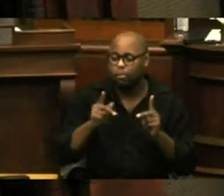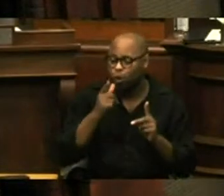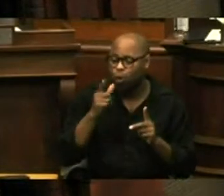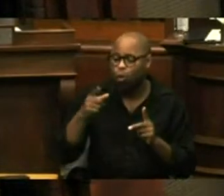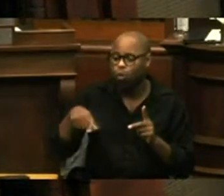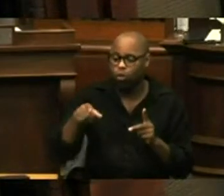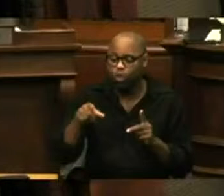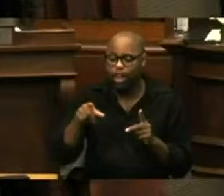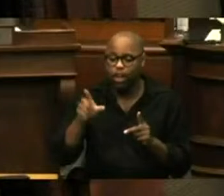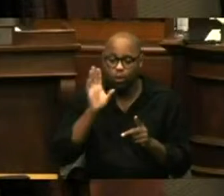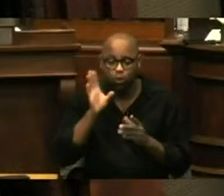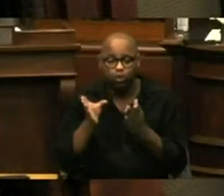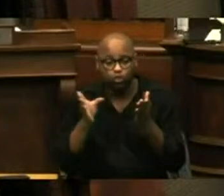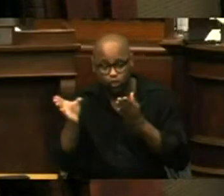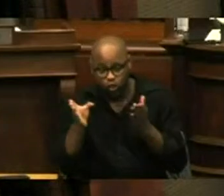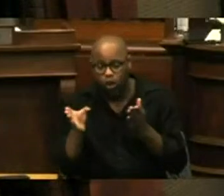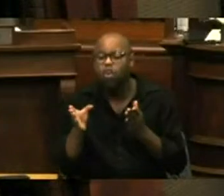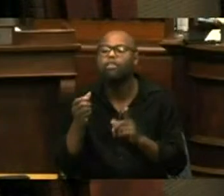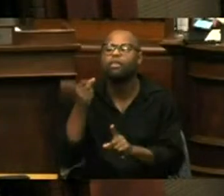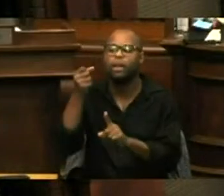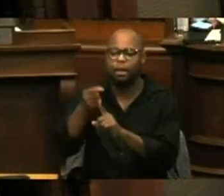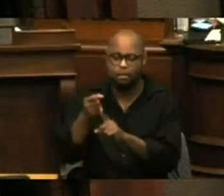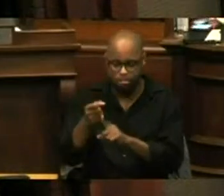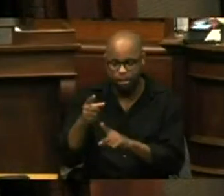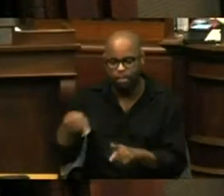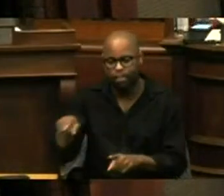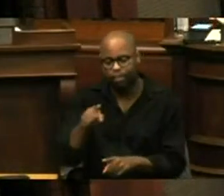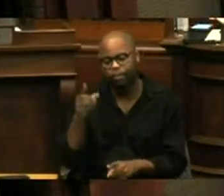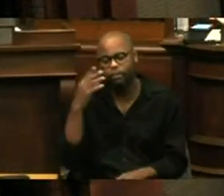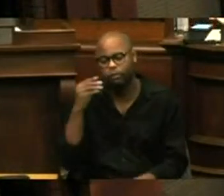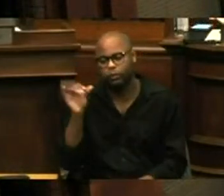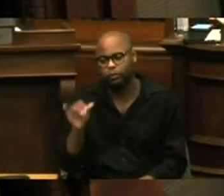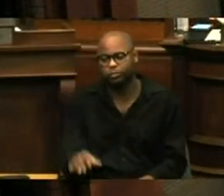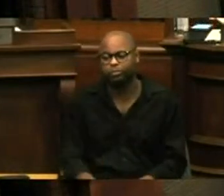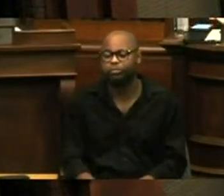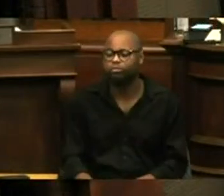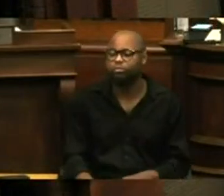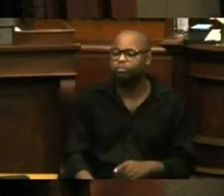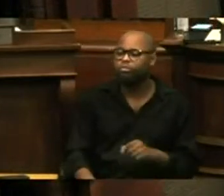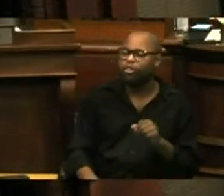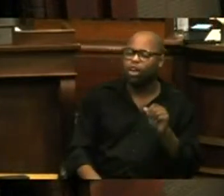work that they're doing in terms of the number of people they're